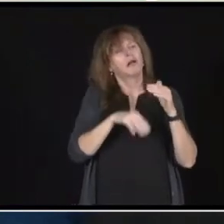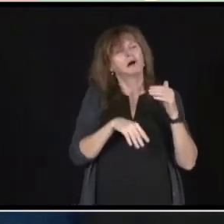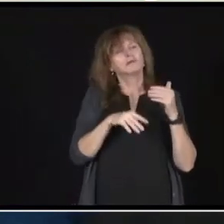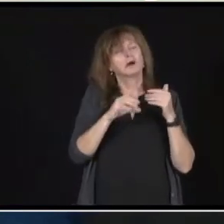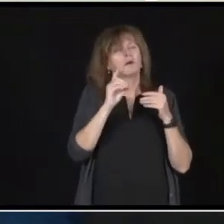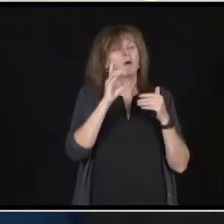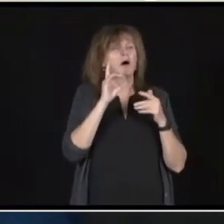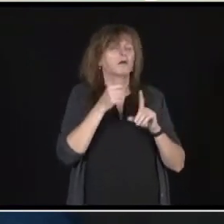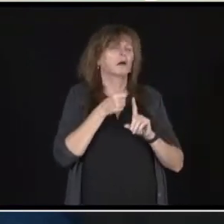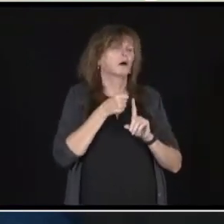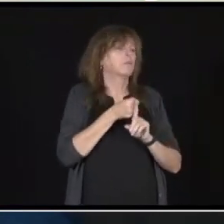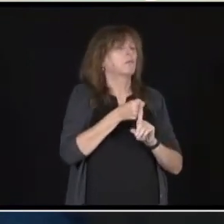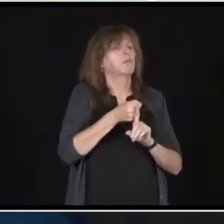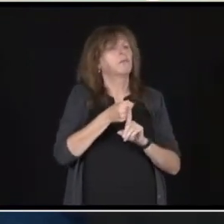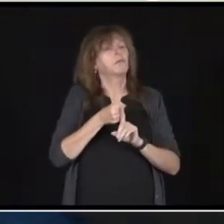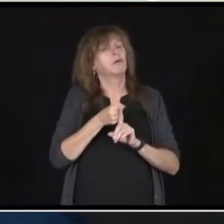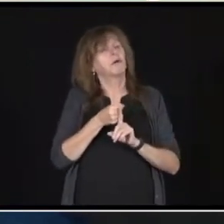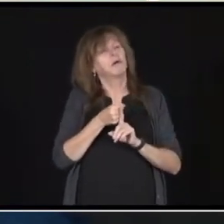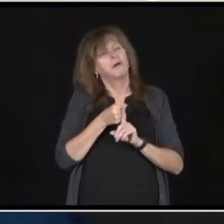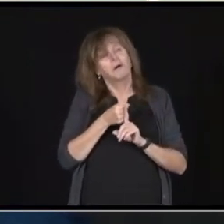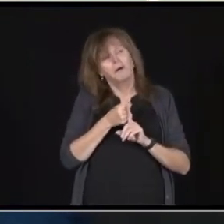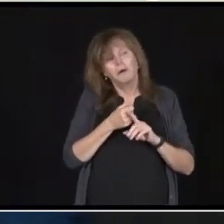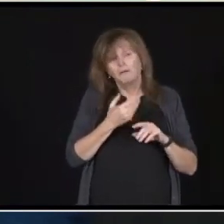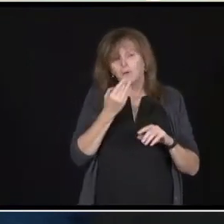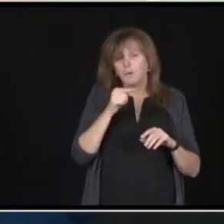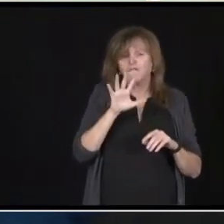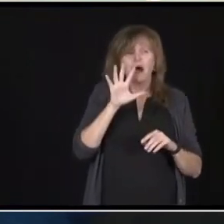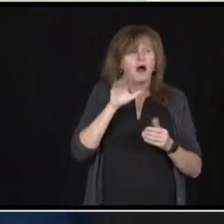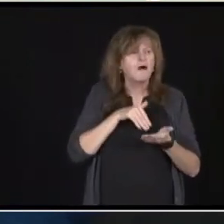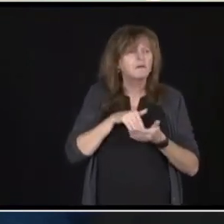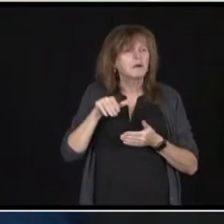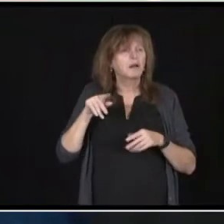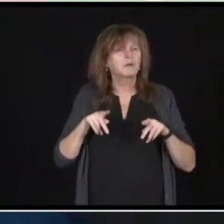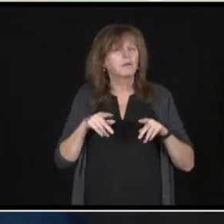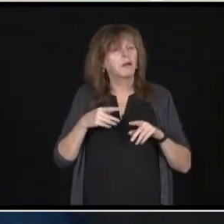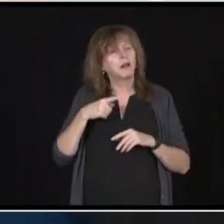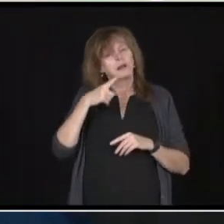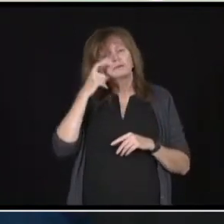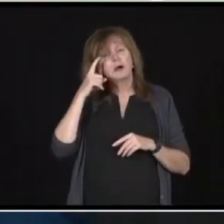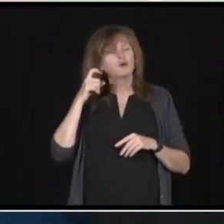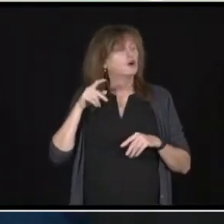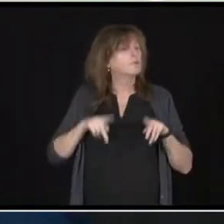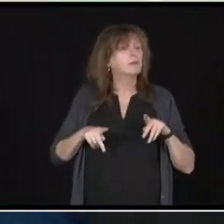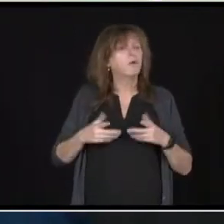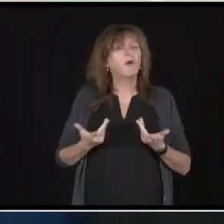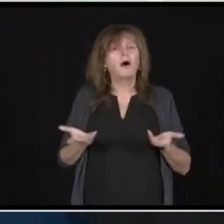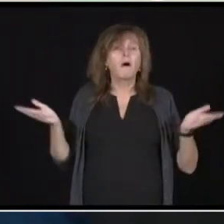As you said, automotive leading the charge. Overall, we were seeing under hundred cases with 14 1/2 million people.